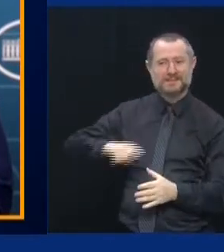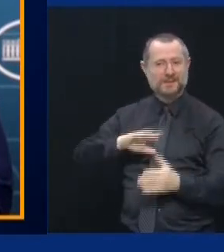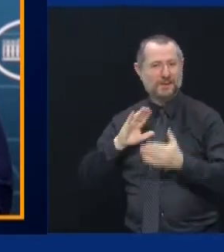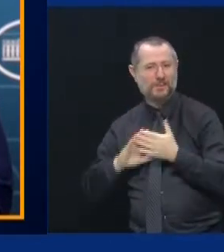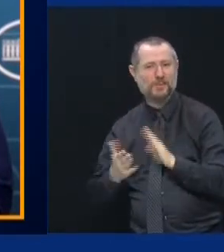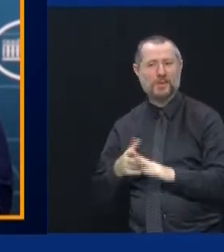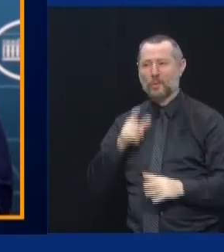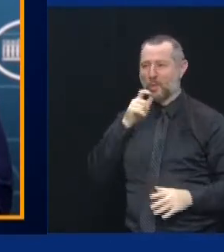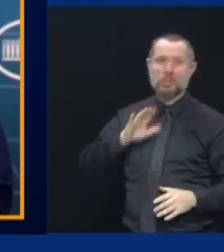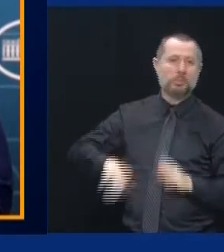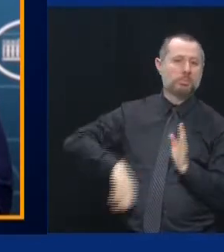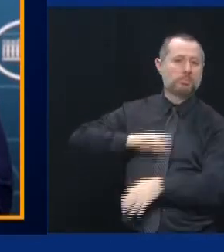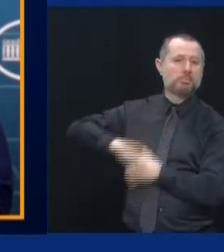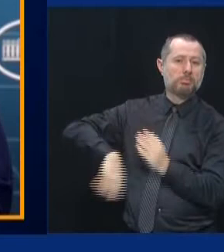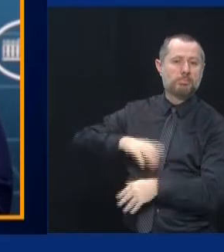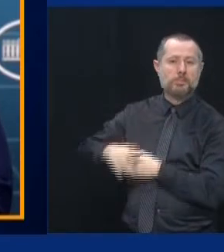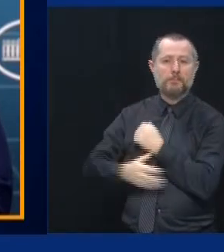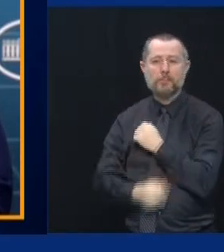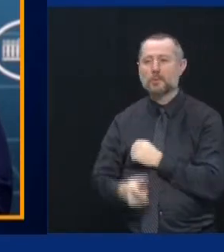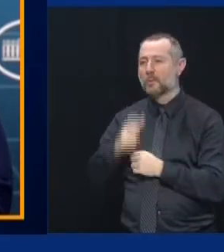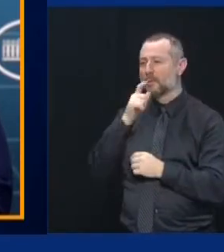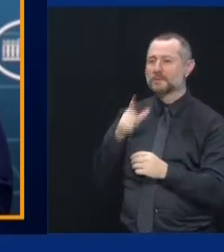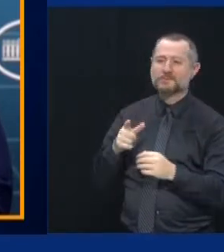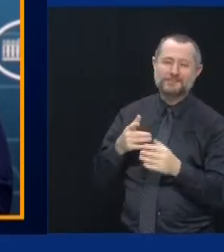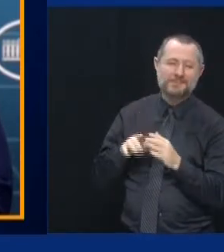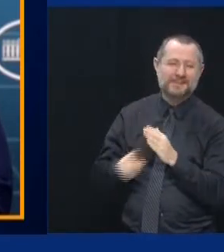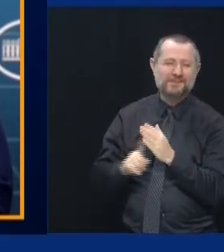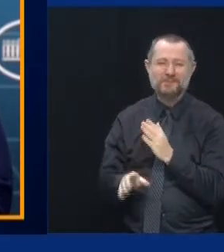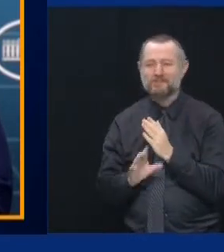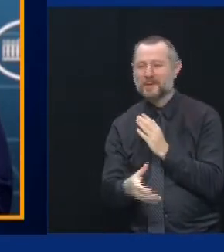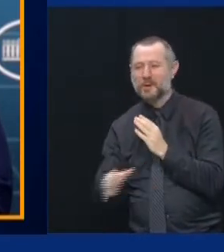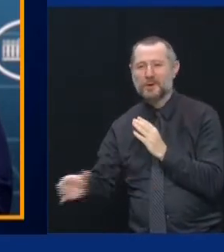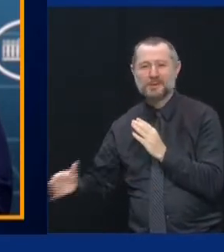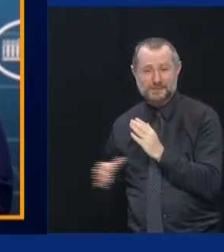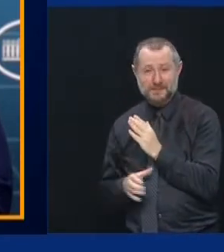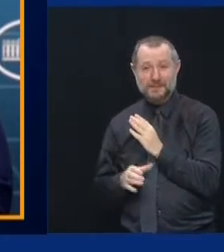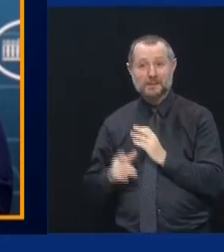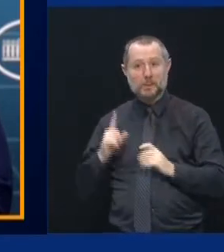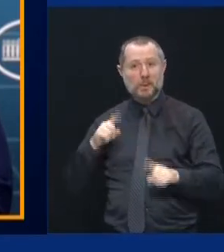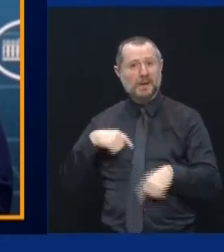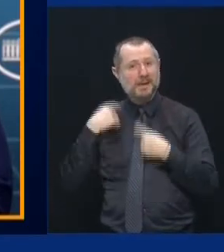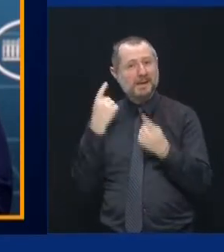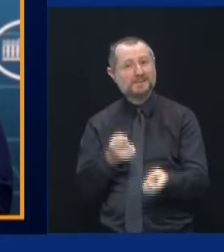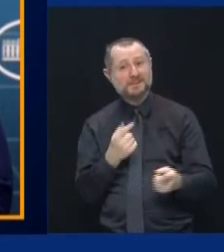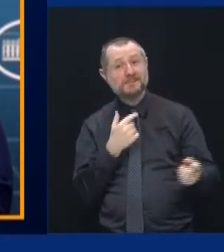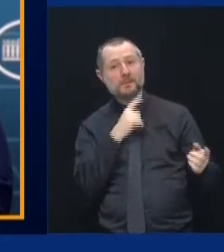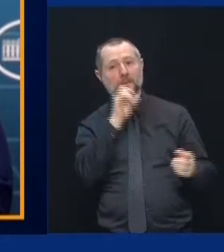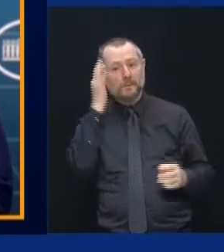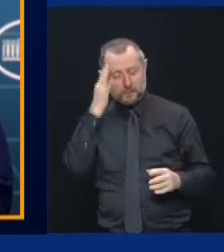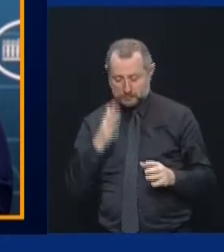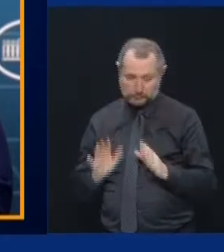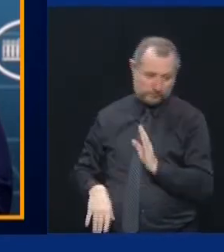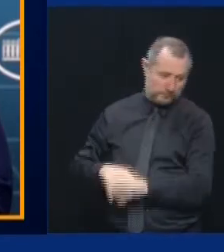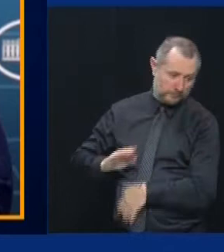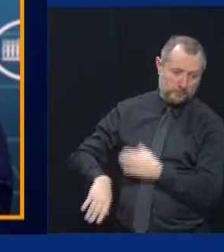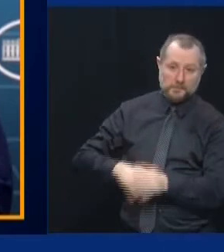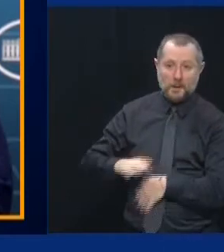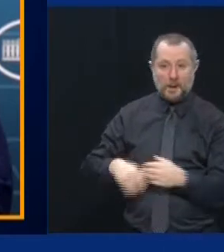MAKING THE POINT WE NEED A SPECIAL EFFORT TO REACH LEFT BEHIND COMMUNITIES AND FRANKLY,